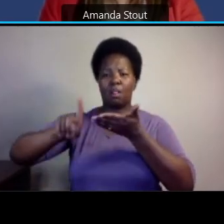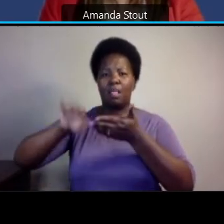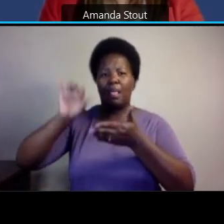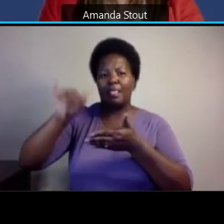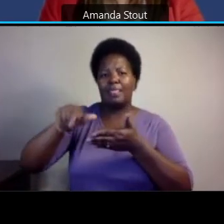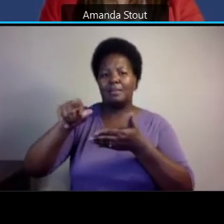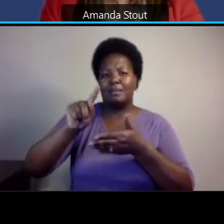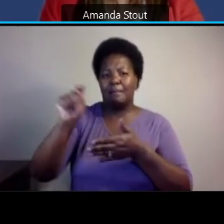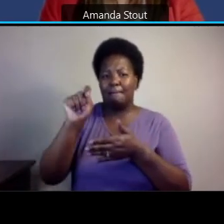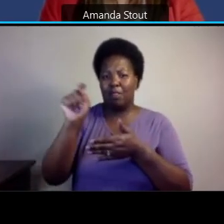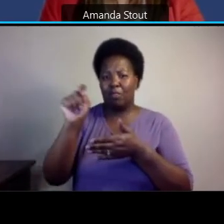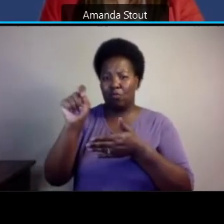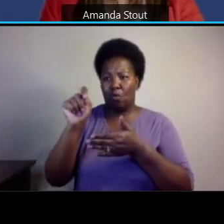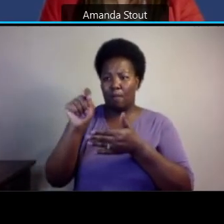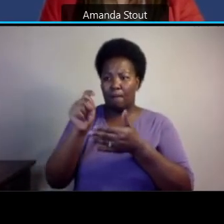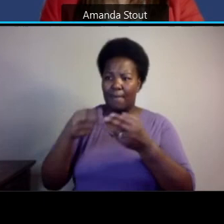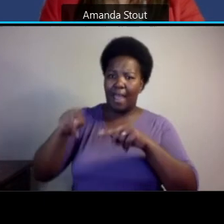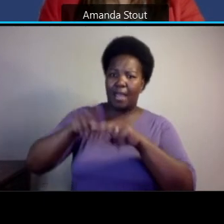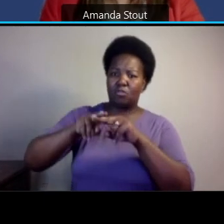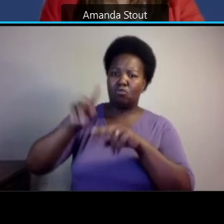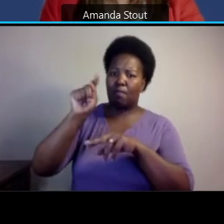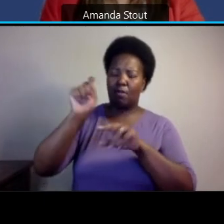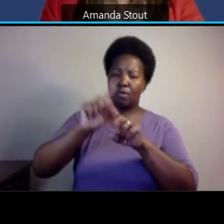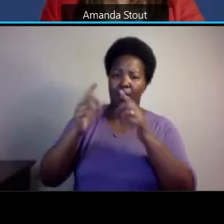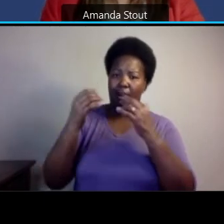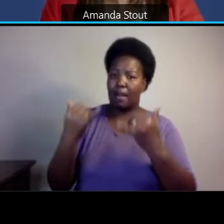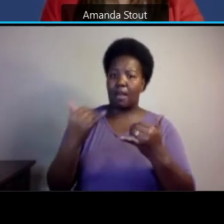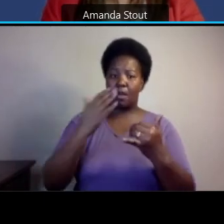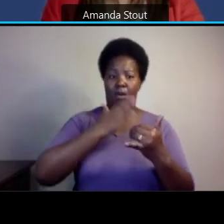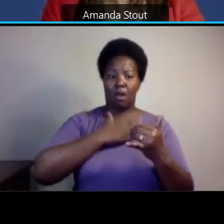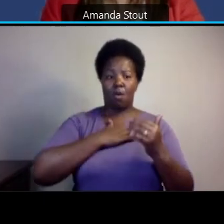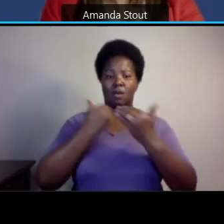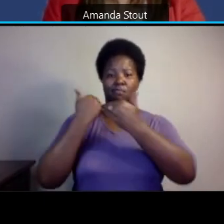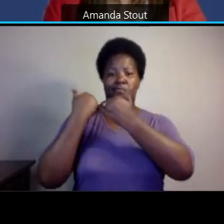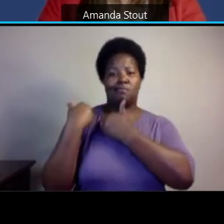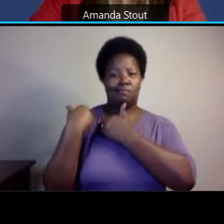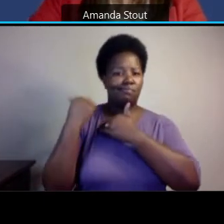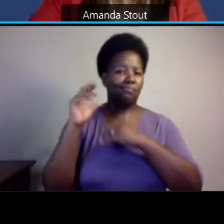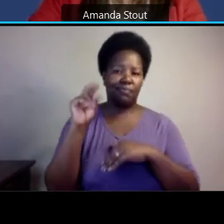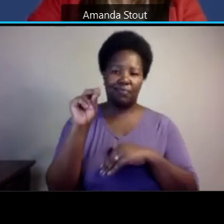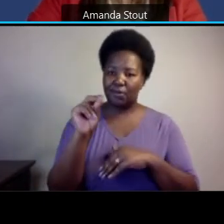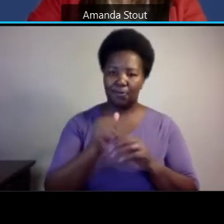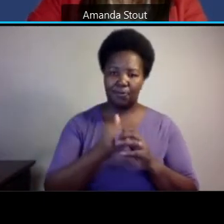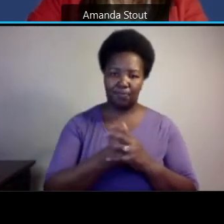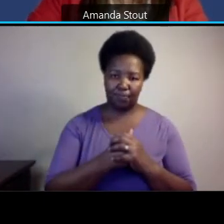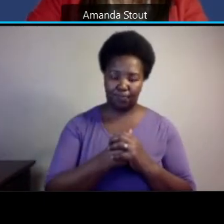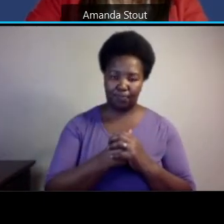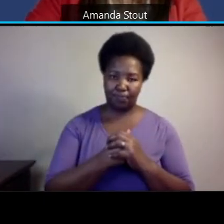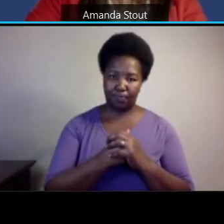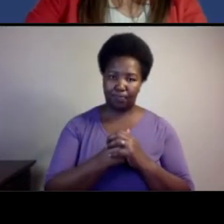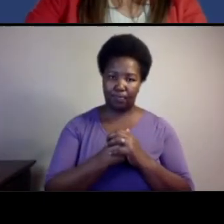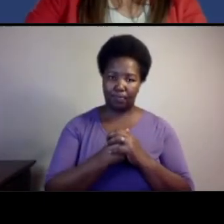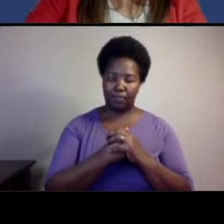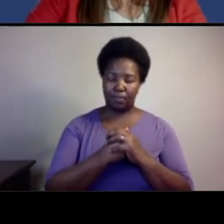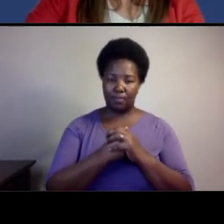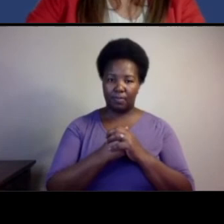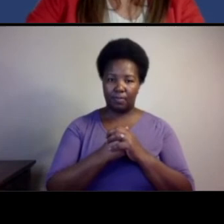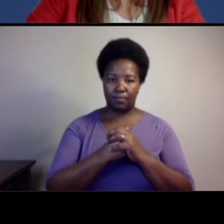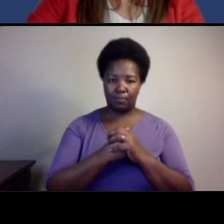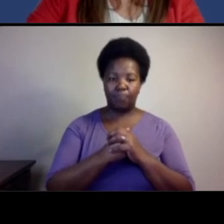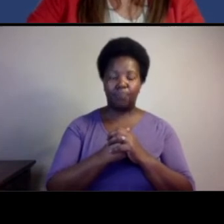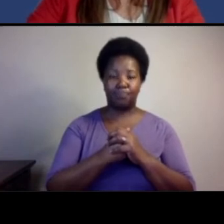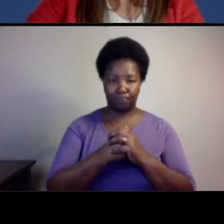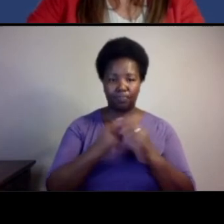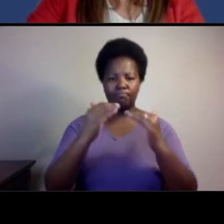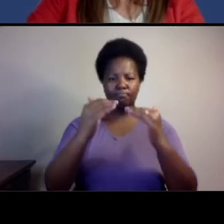um but it was not um a particular component of this project so another question that a response